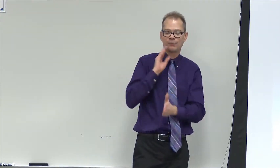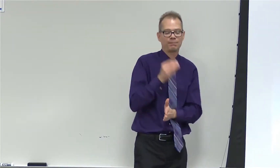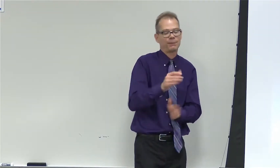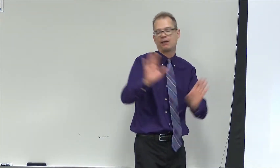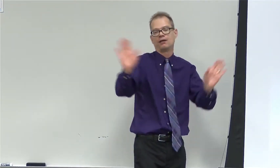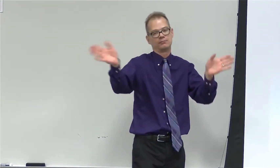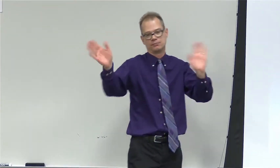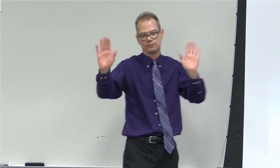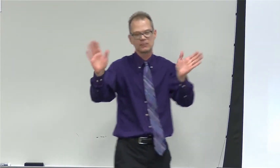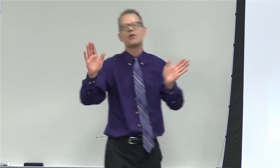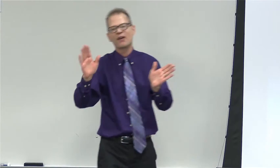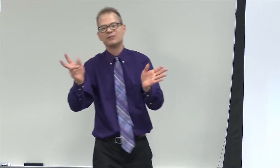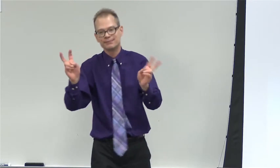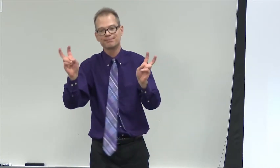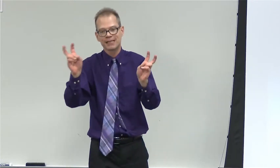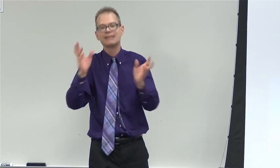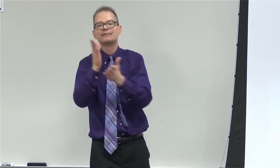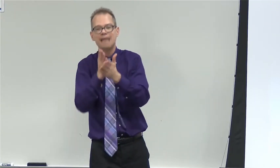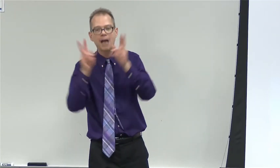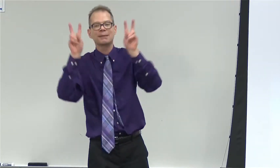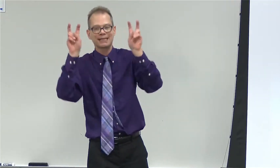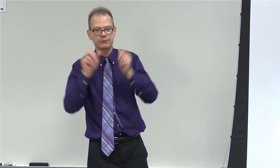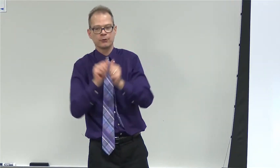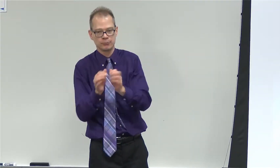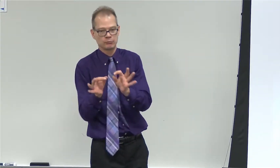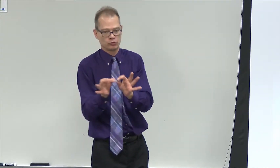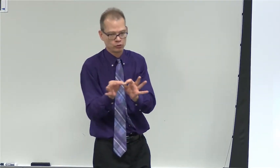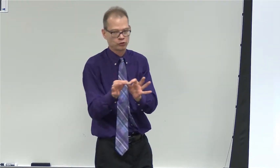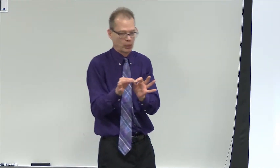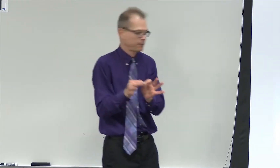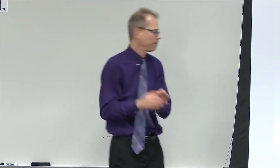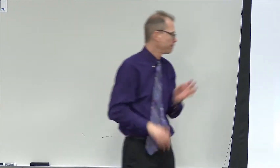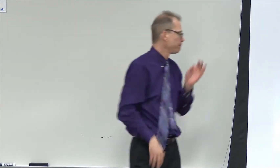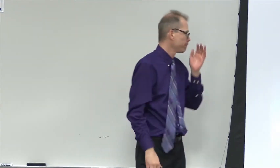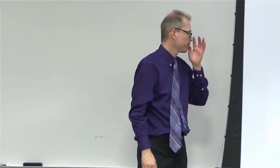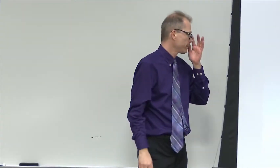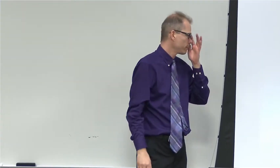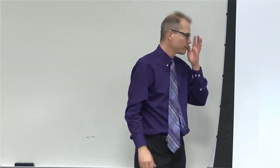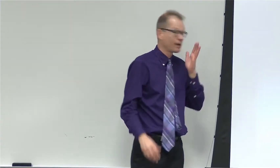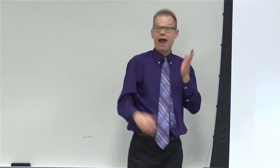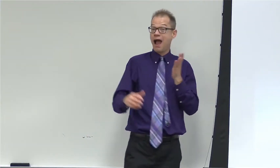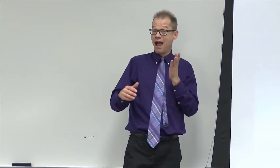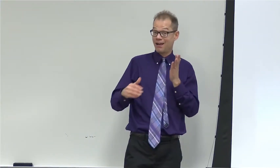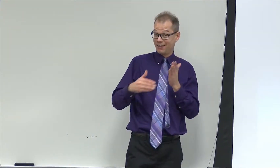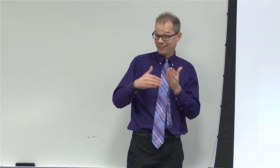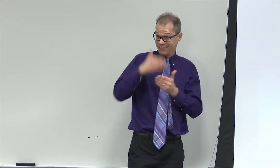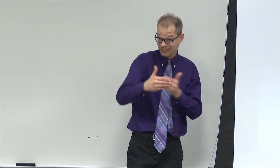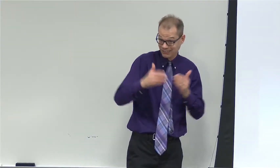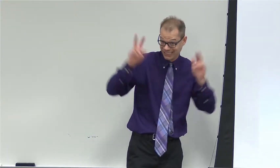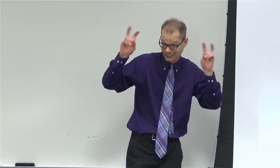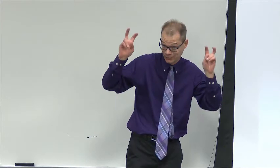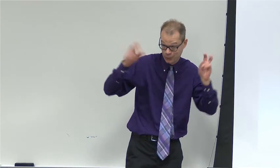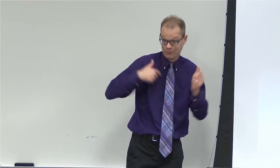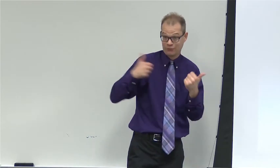So we had issues with the interpreting services that way.